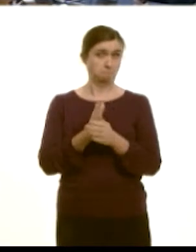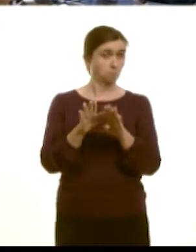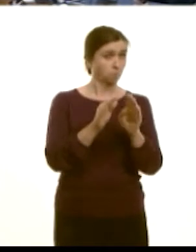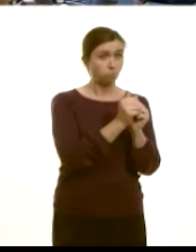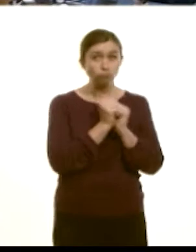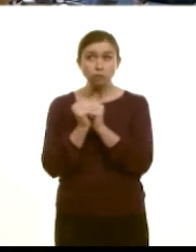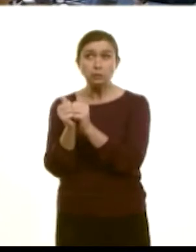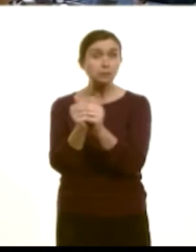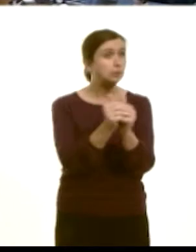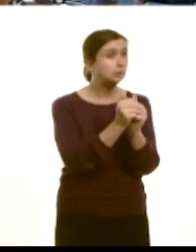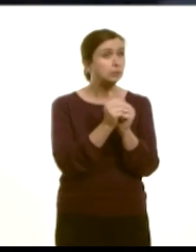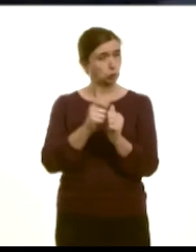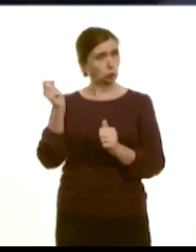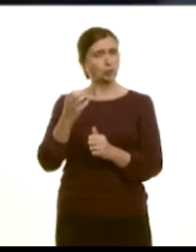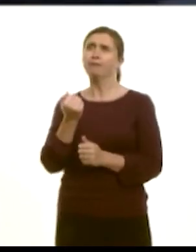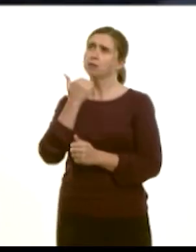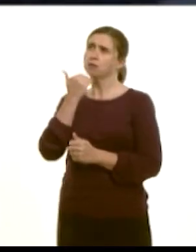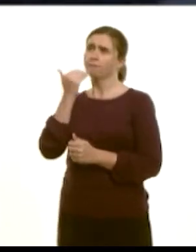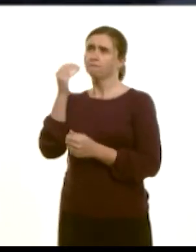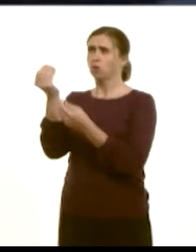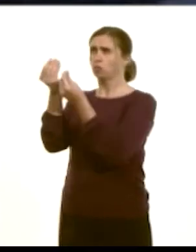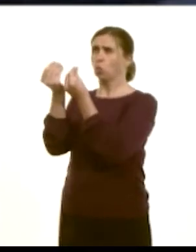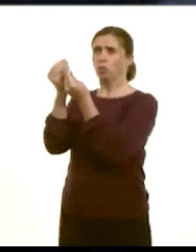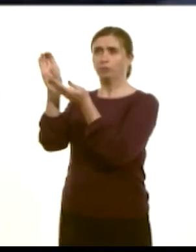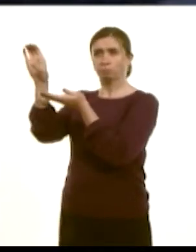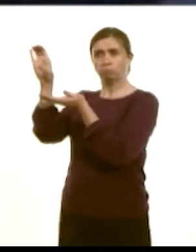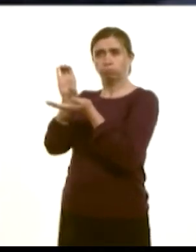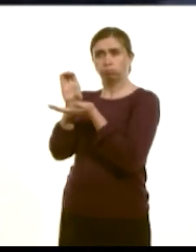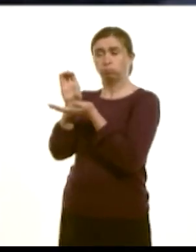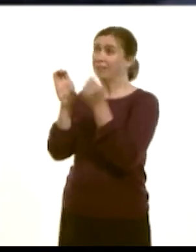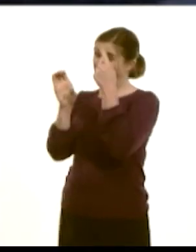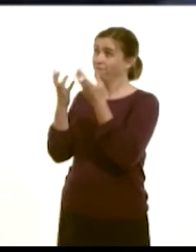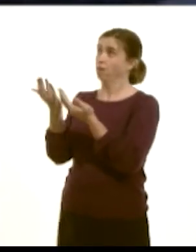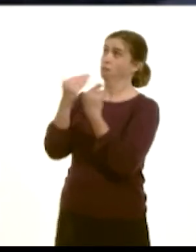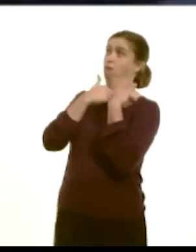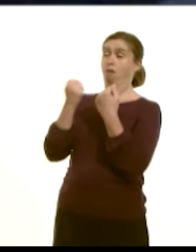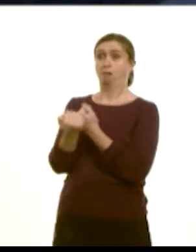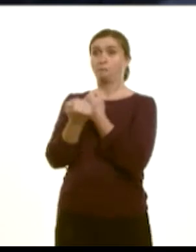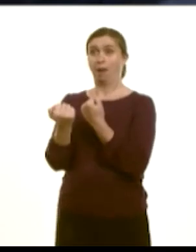adequate resources should be transferred with the powers, but does the Government have any